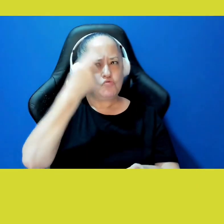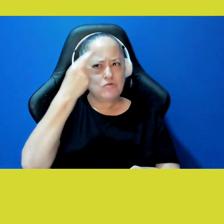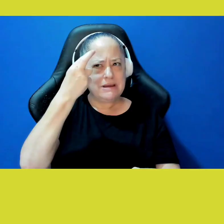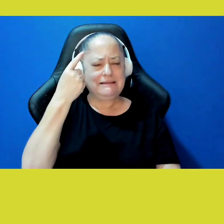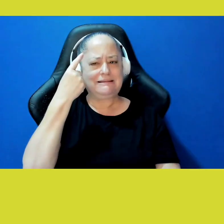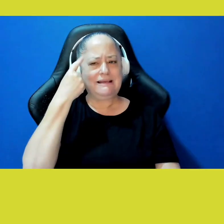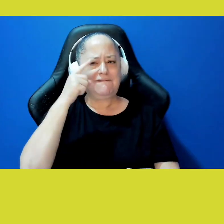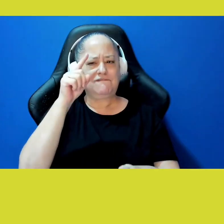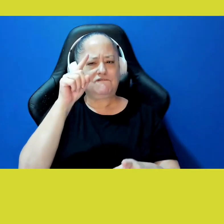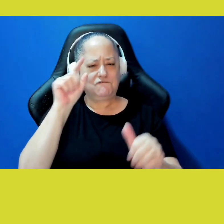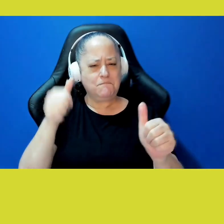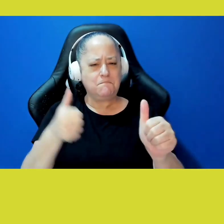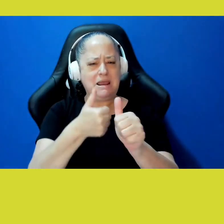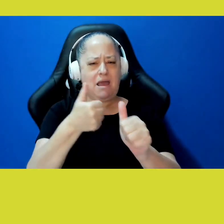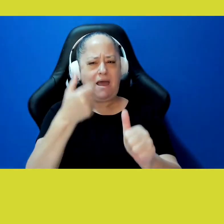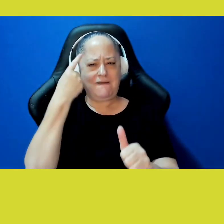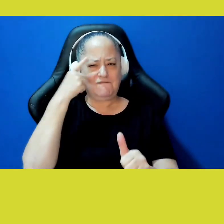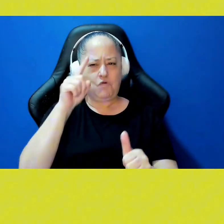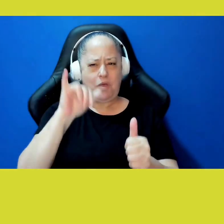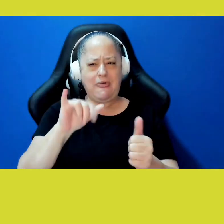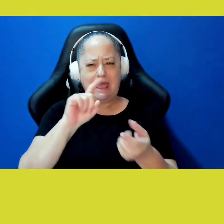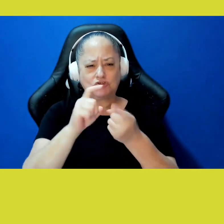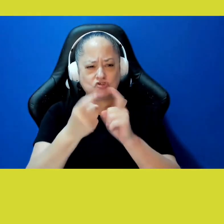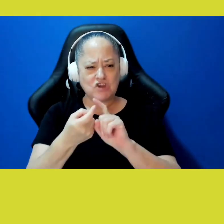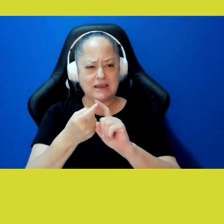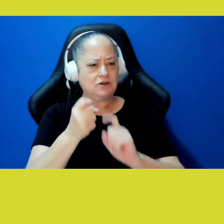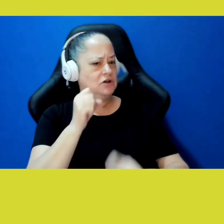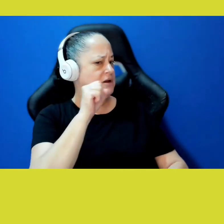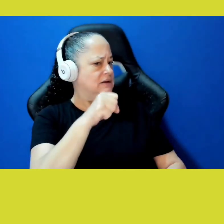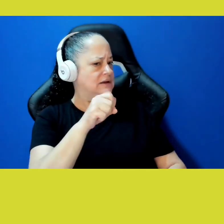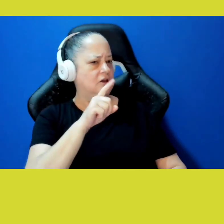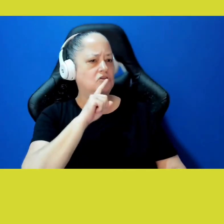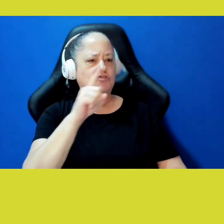that change. Yeah, sure. So I mean think that it's important